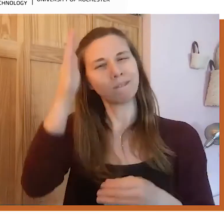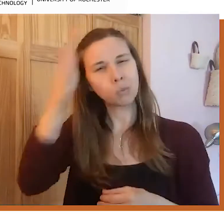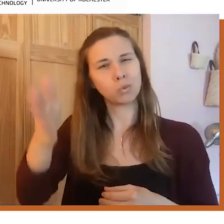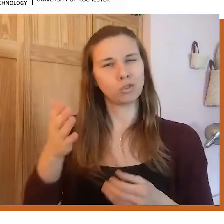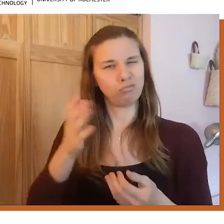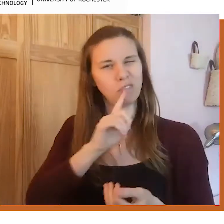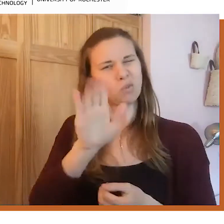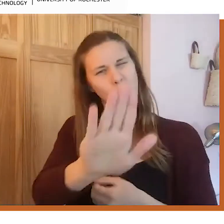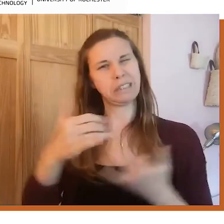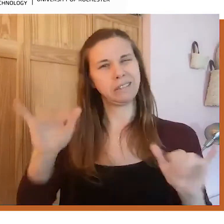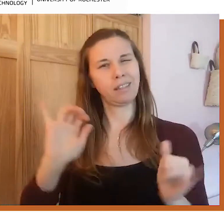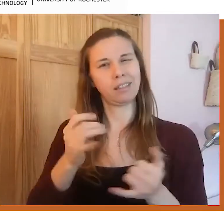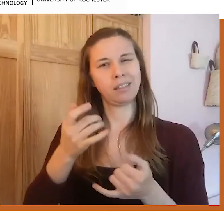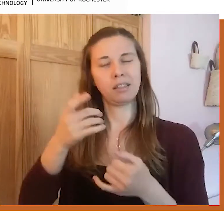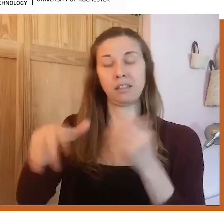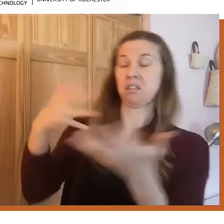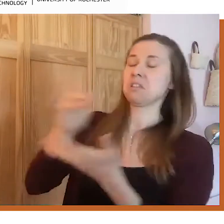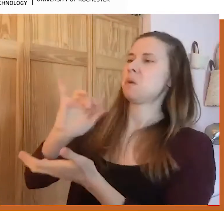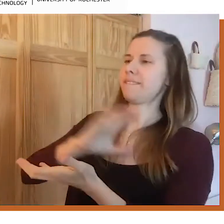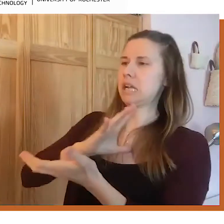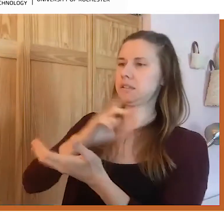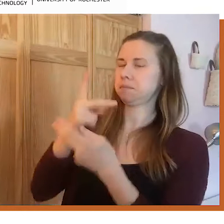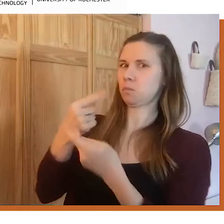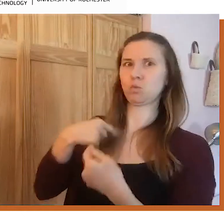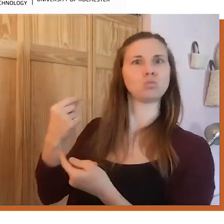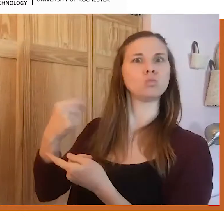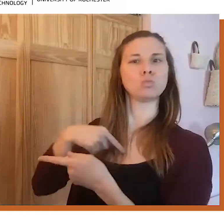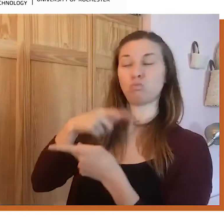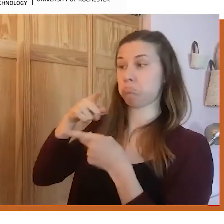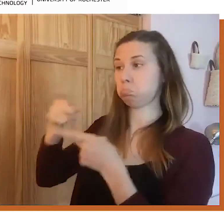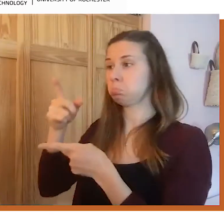but you can take ownership of what happens and figure out another way around